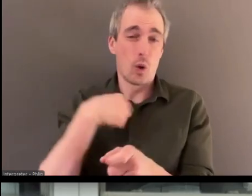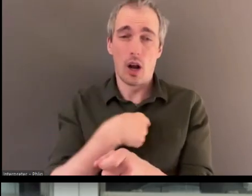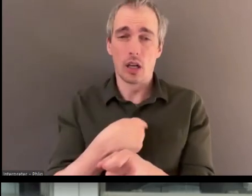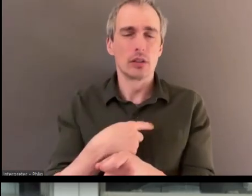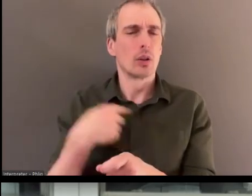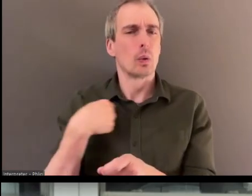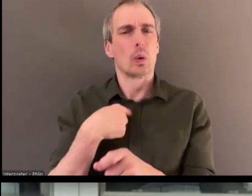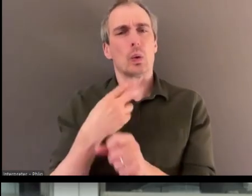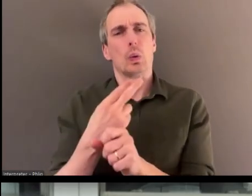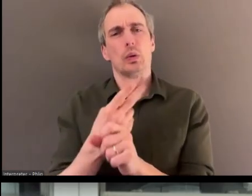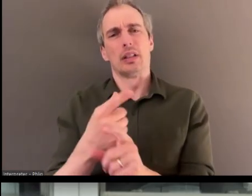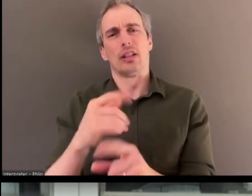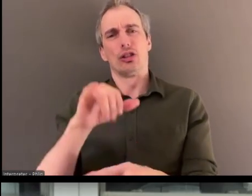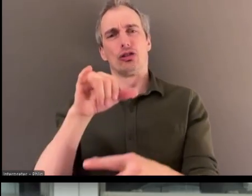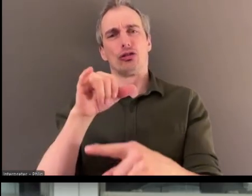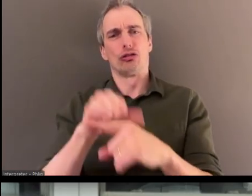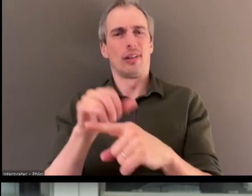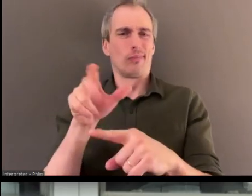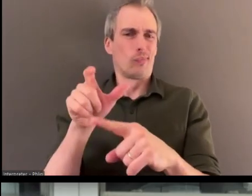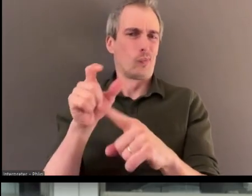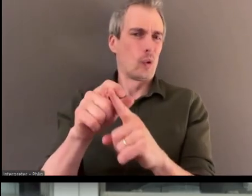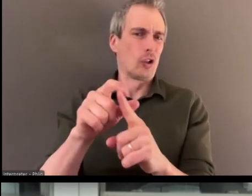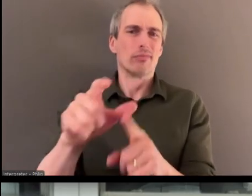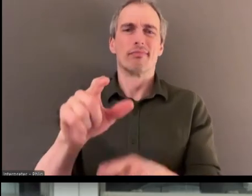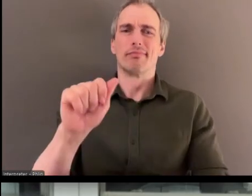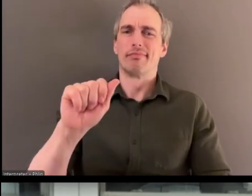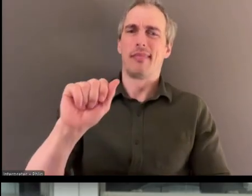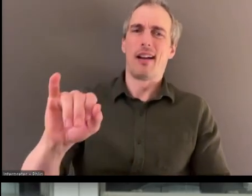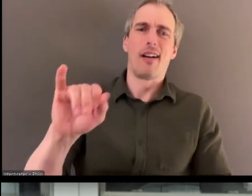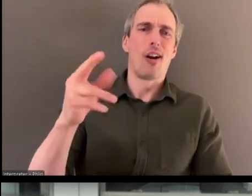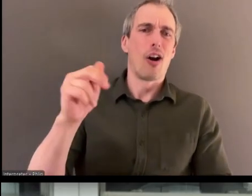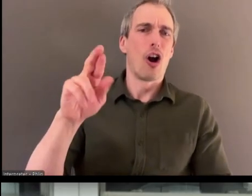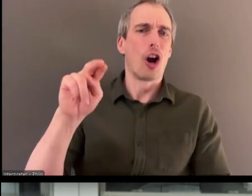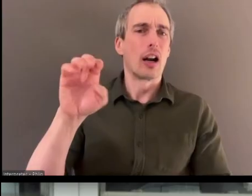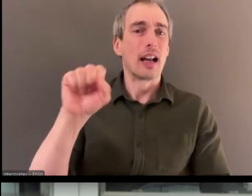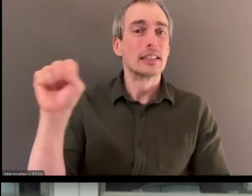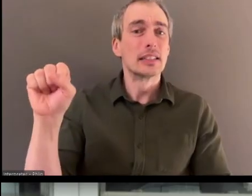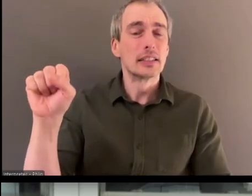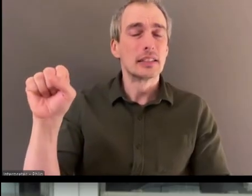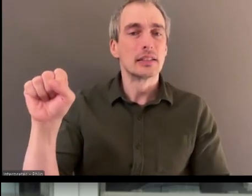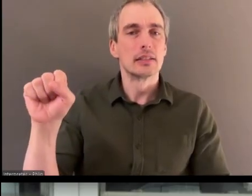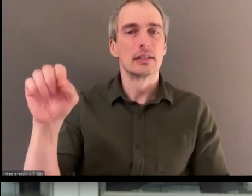when computers came about we made all this software to harness the power of the computer and